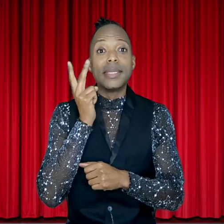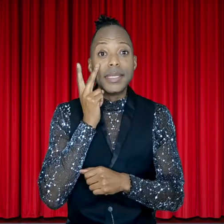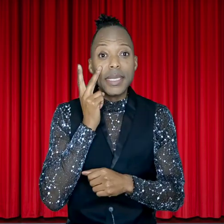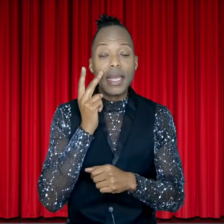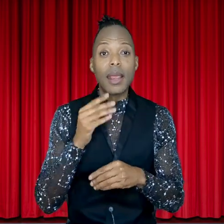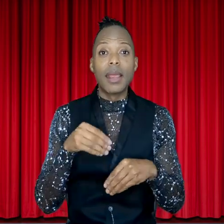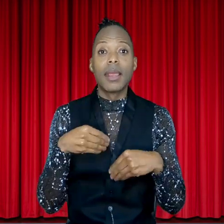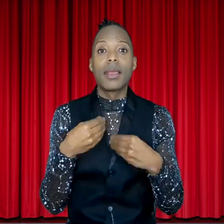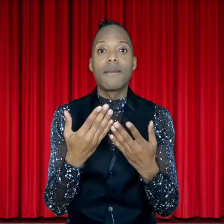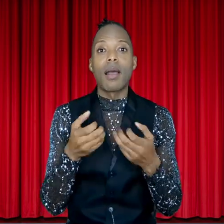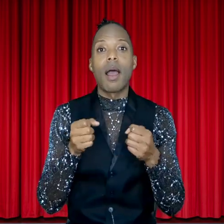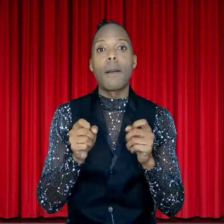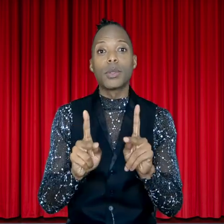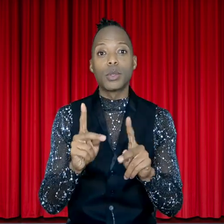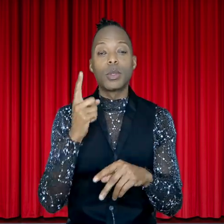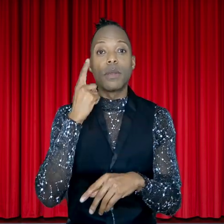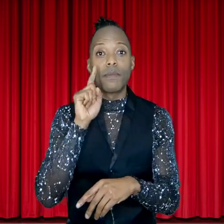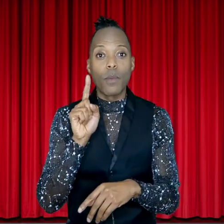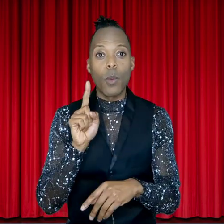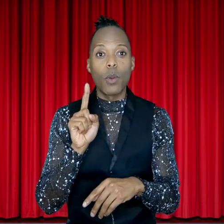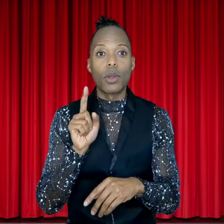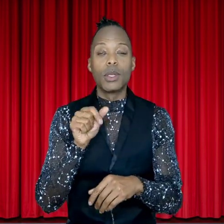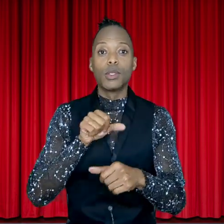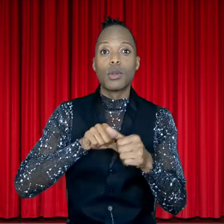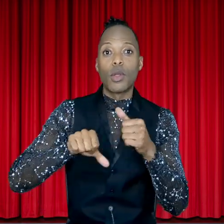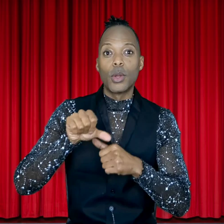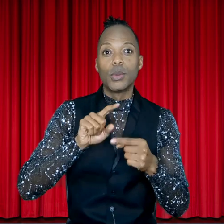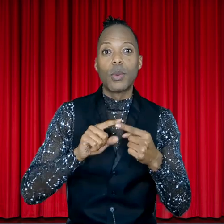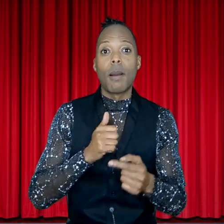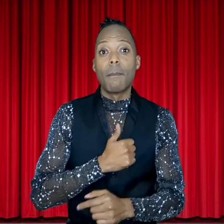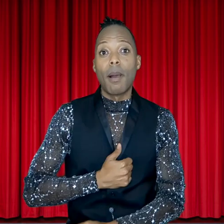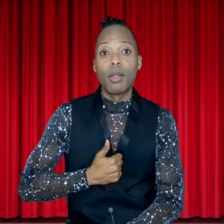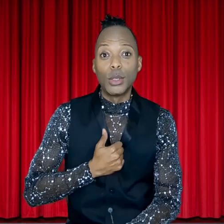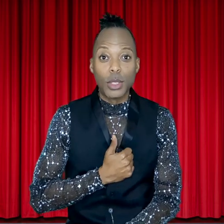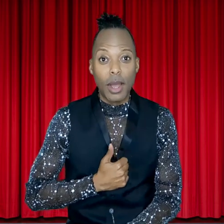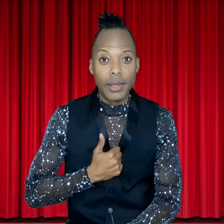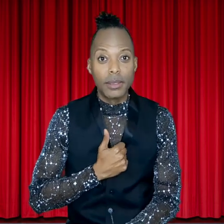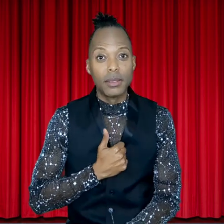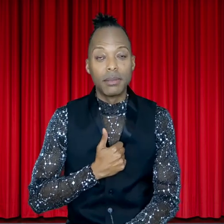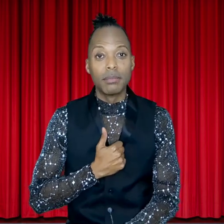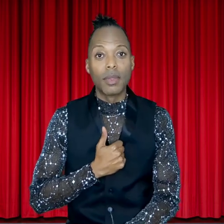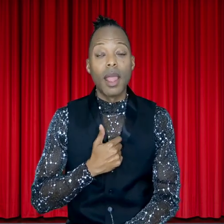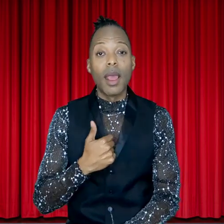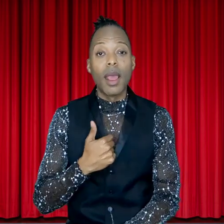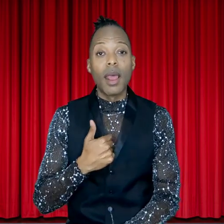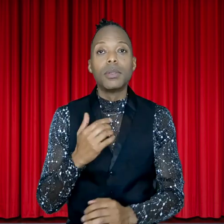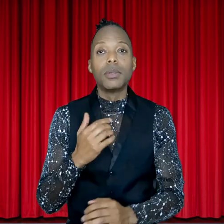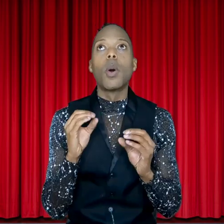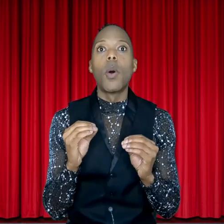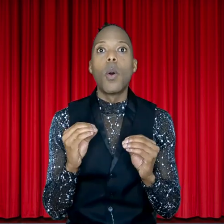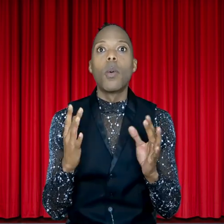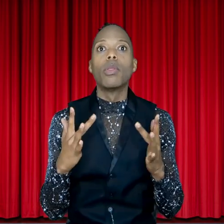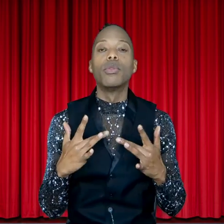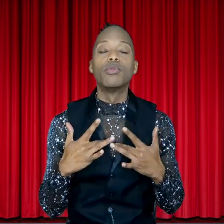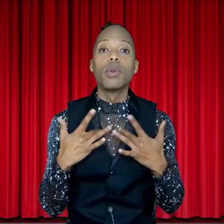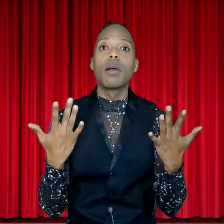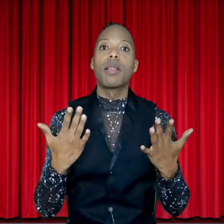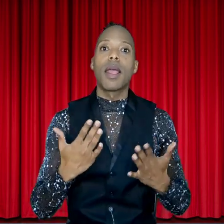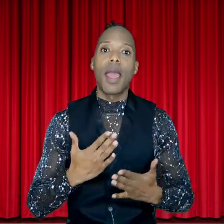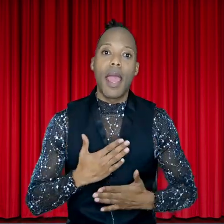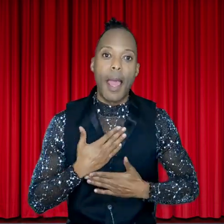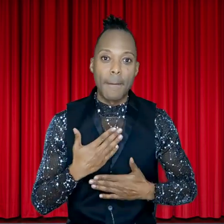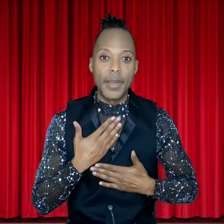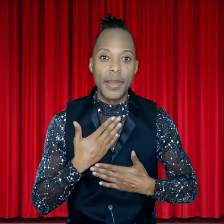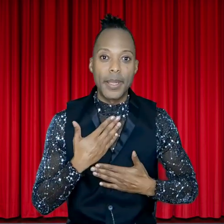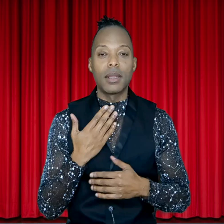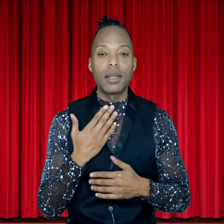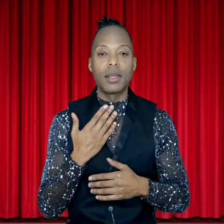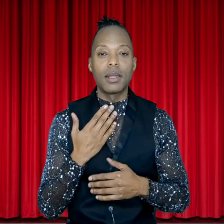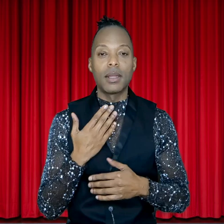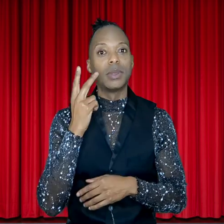each other to apologize. I'm so thrilled and happy to see that there was a quick apology